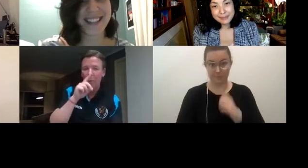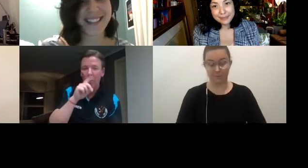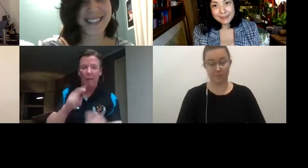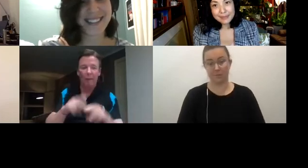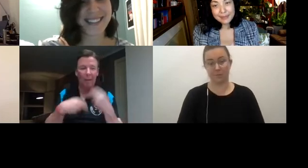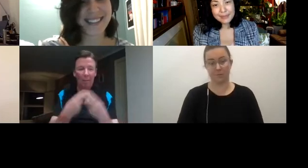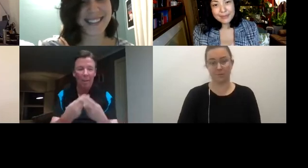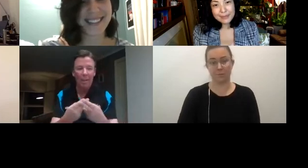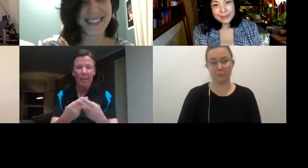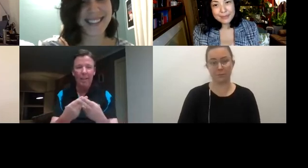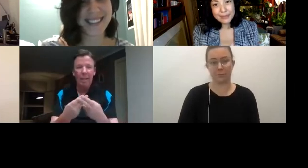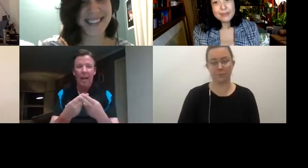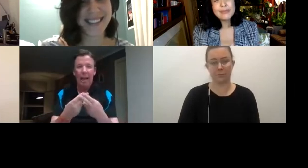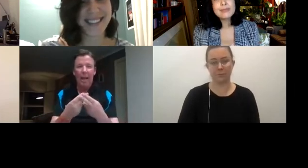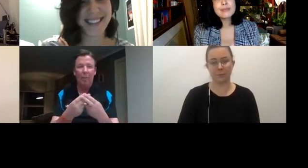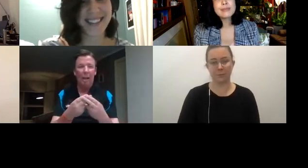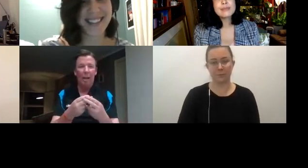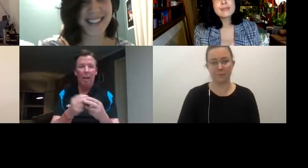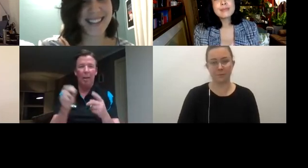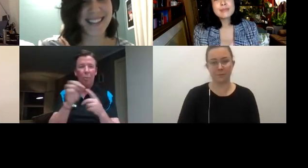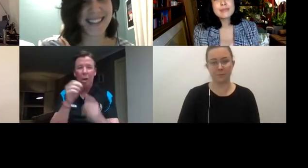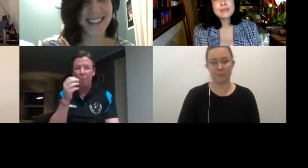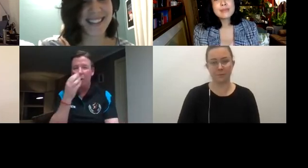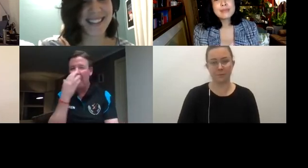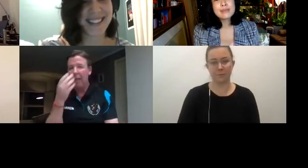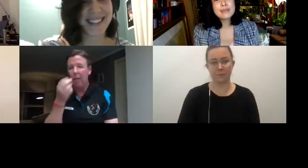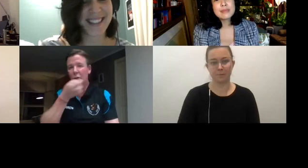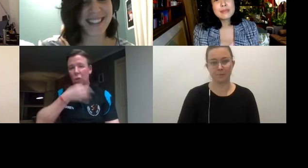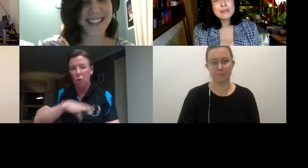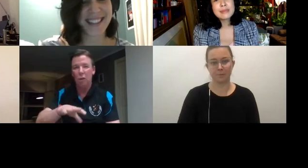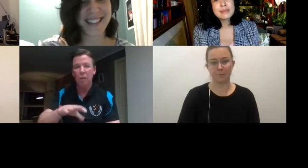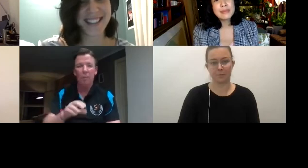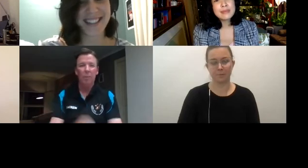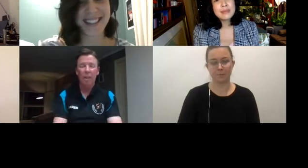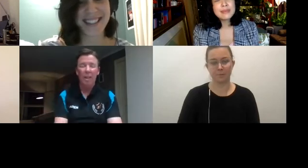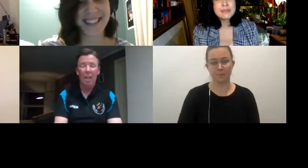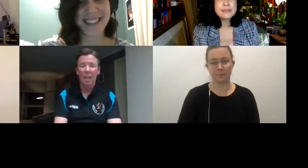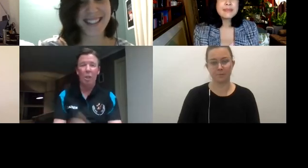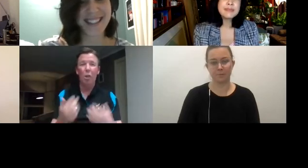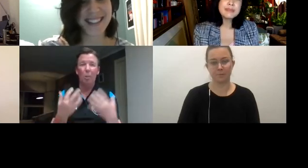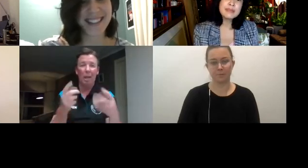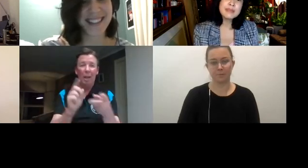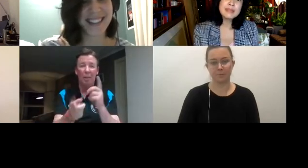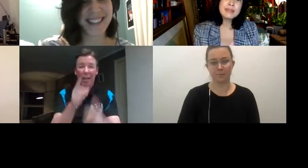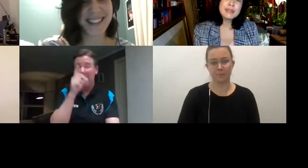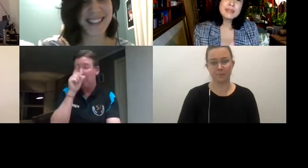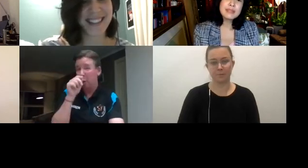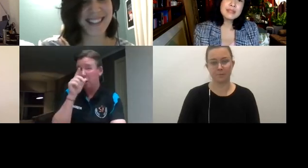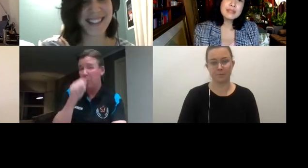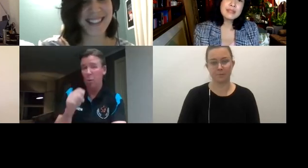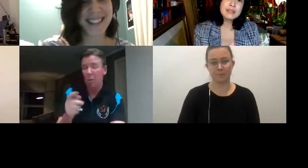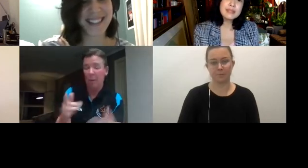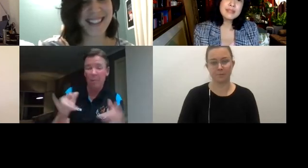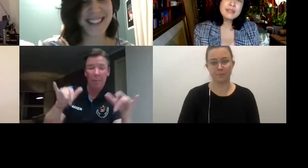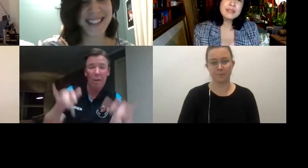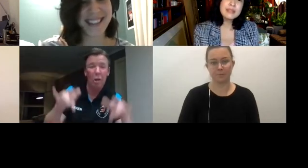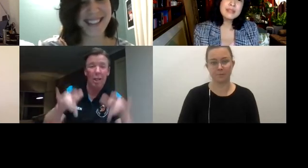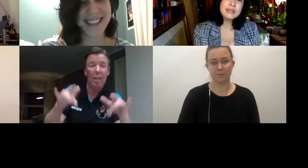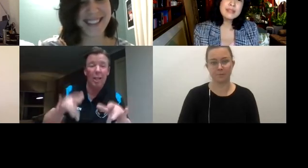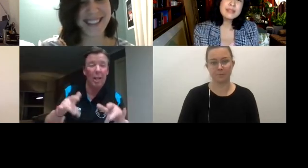like families, like family-aged children. I think it's possible. Maybe not yet, but